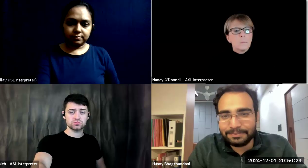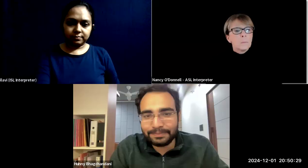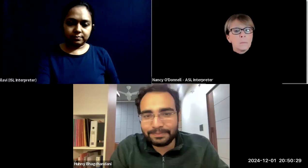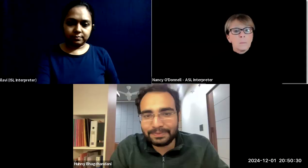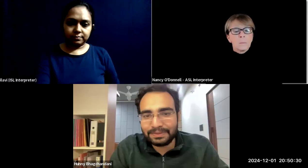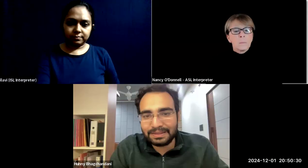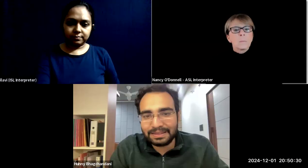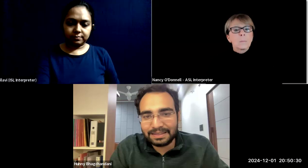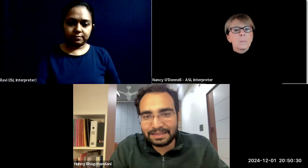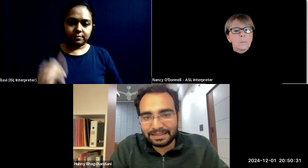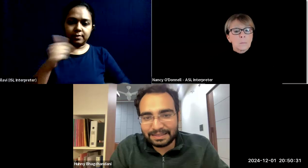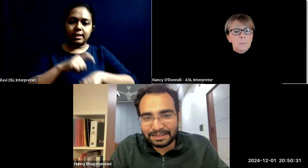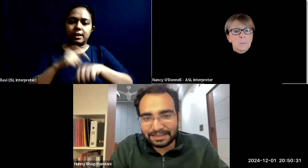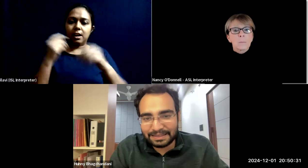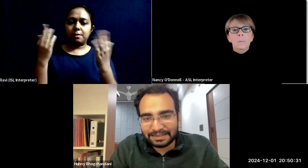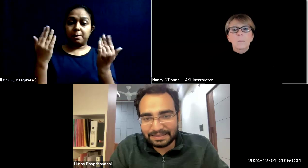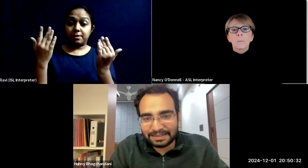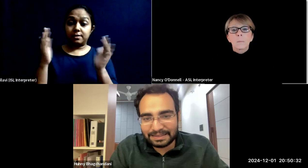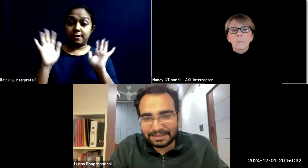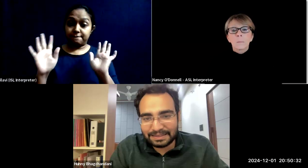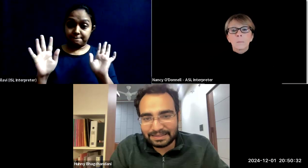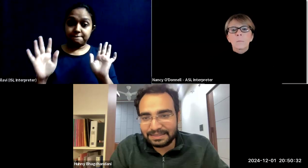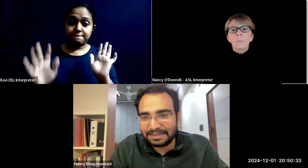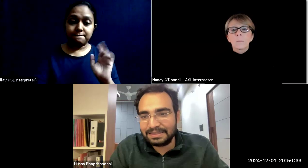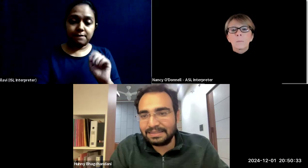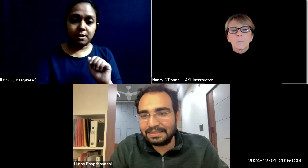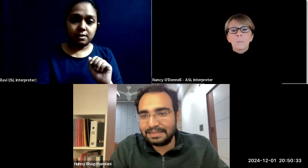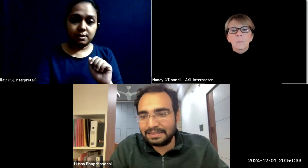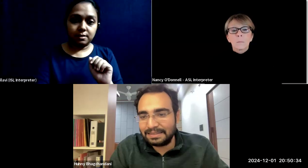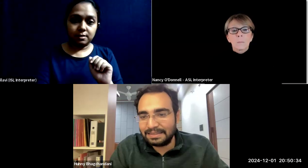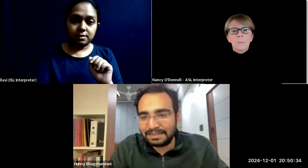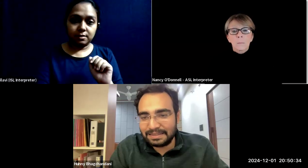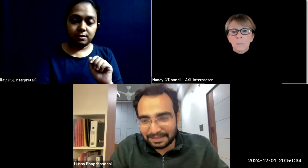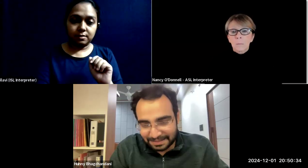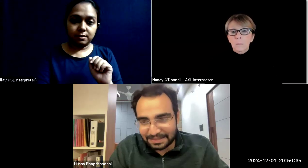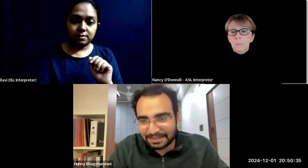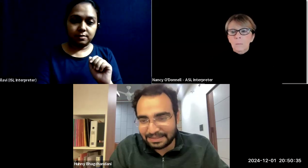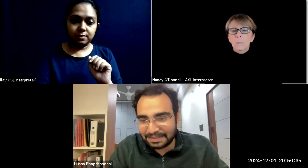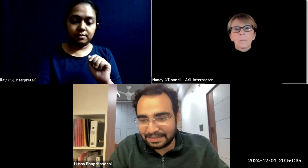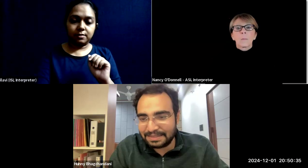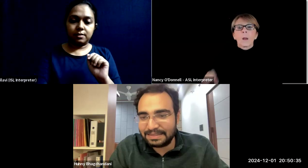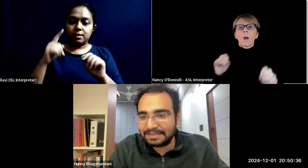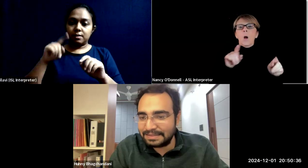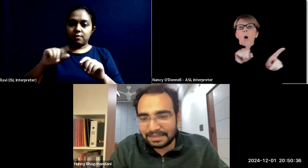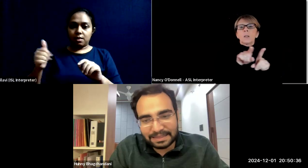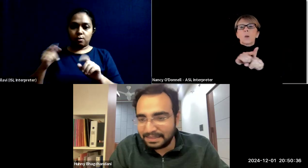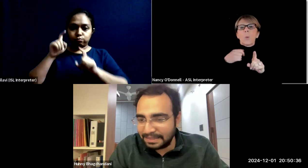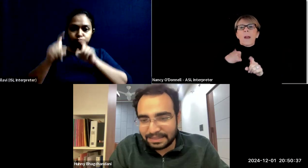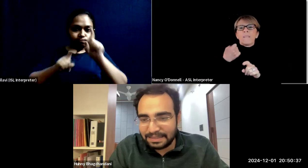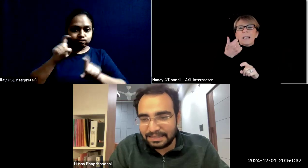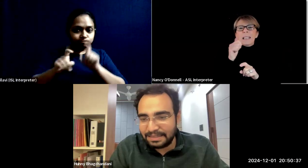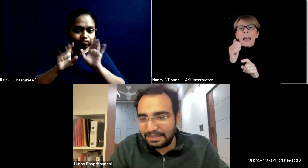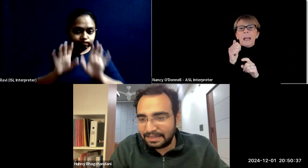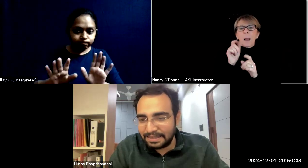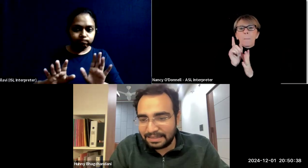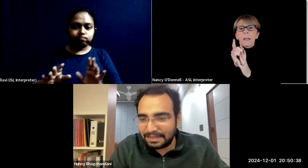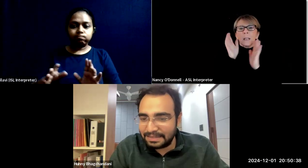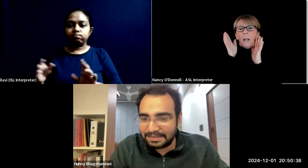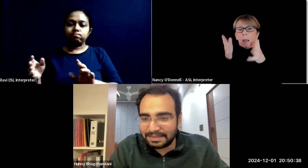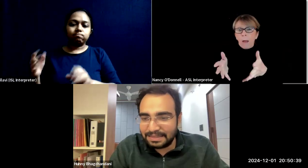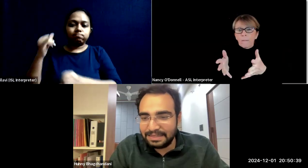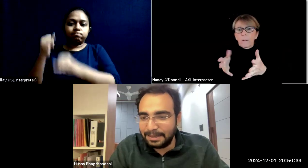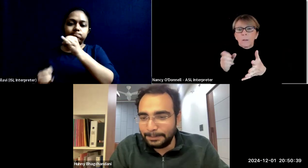So I would also like to ask other people if they have other questions before the end of the talk.